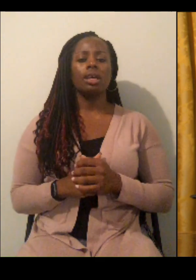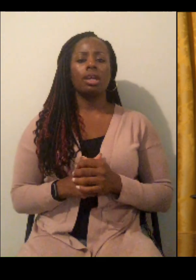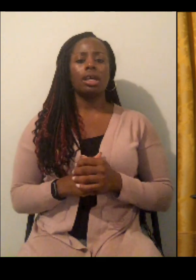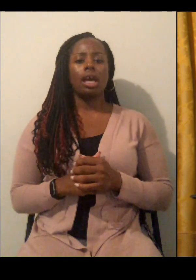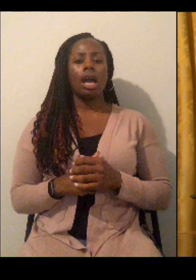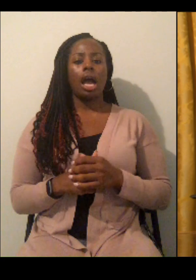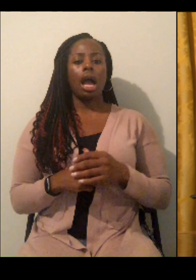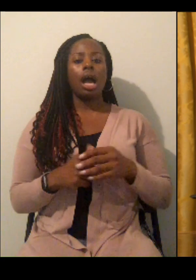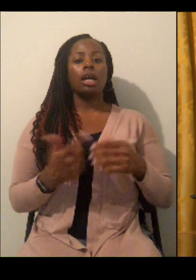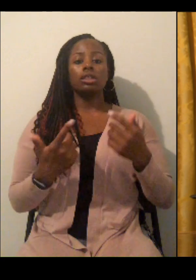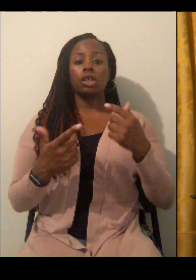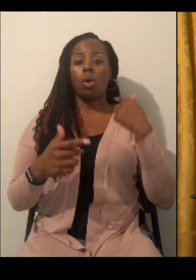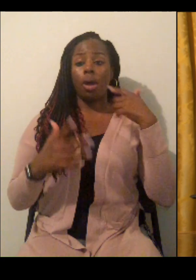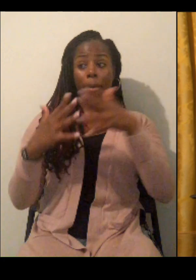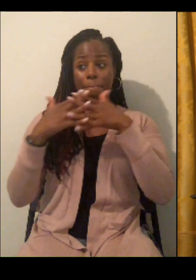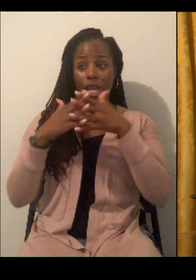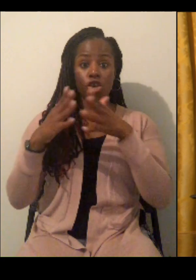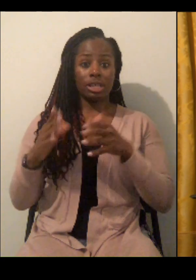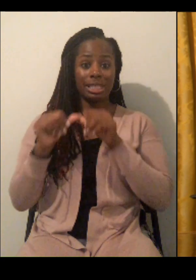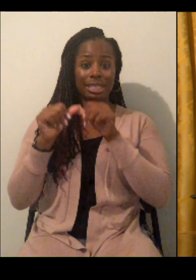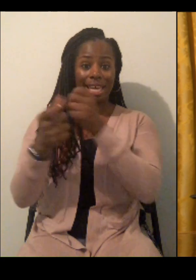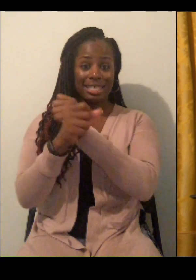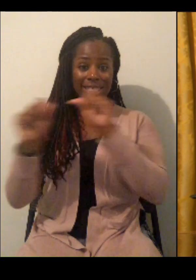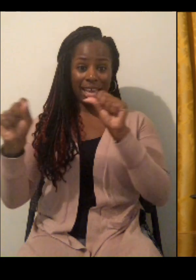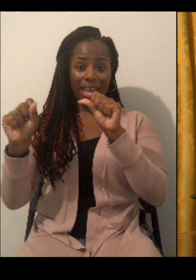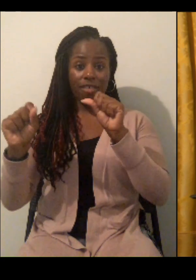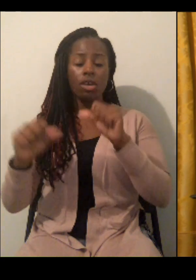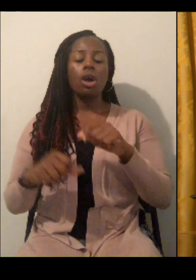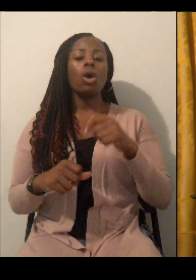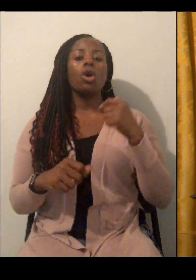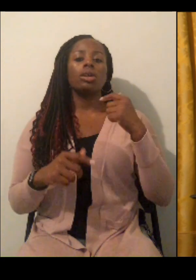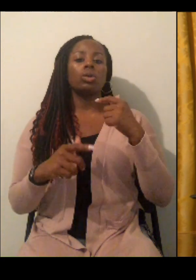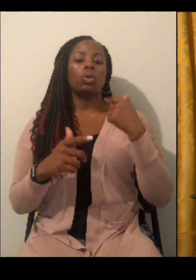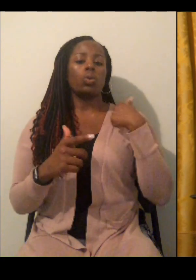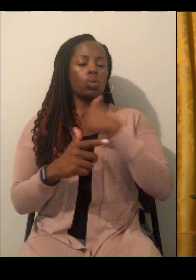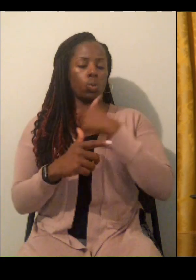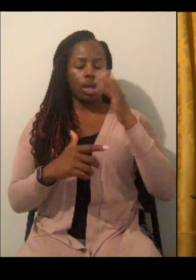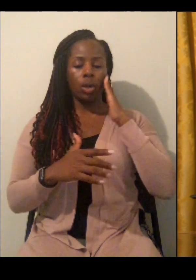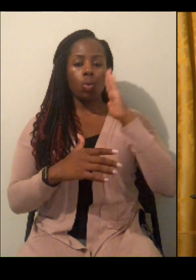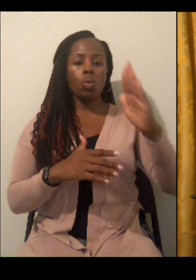be suspending all travel from Europe to the United States for the next 30 days